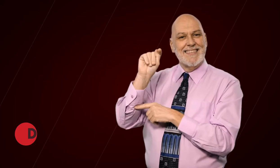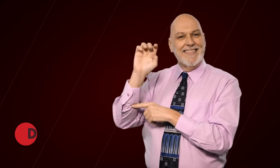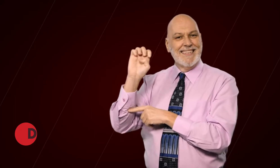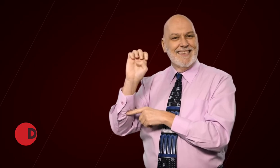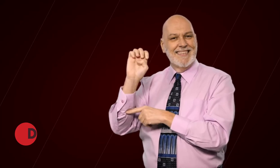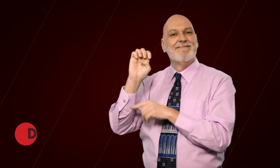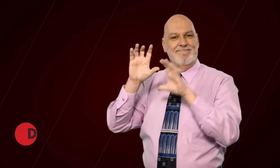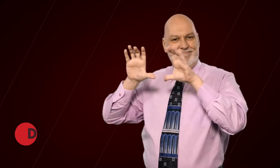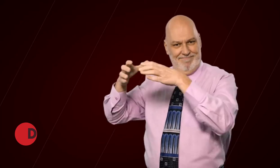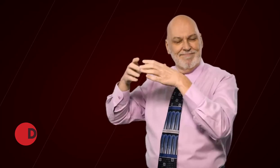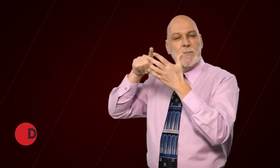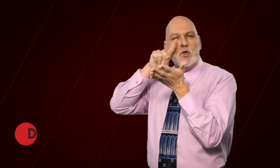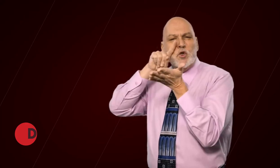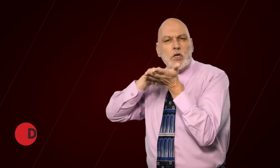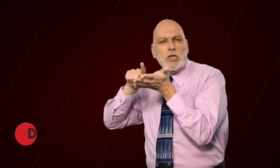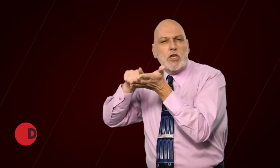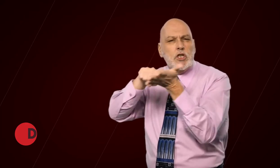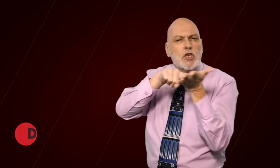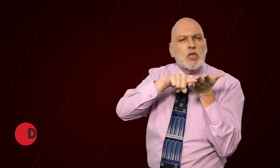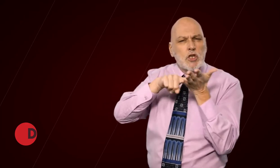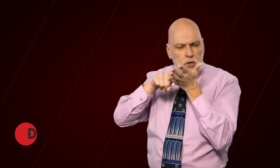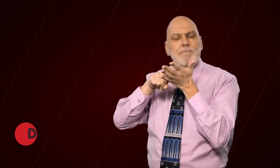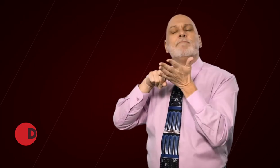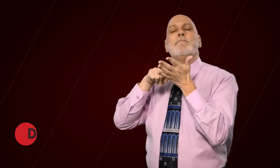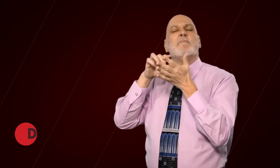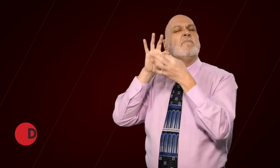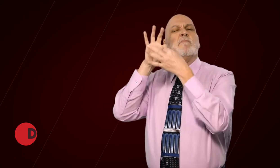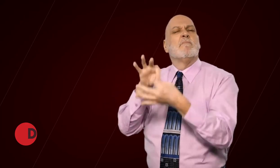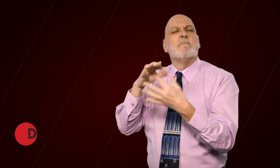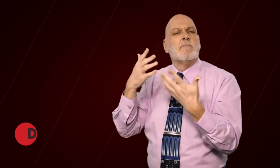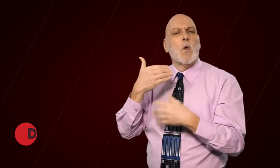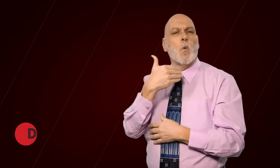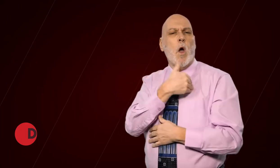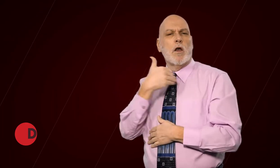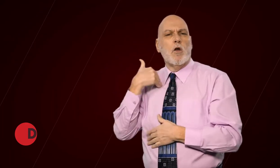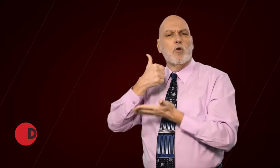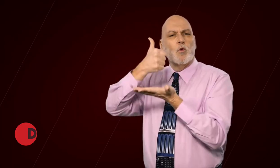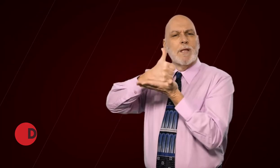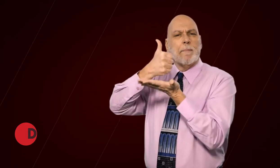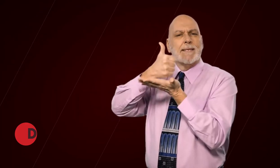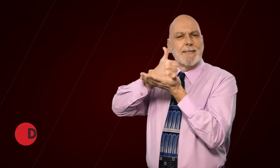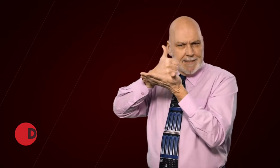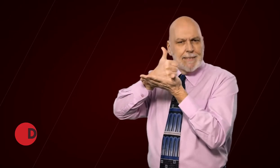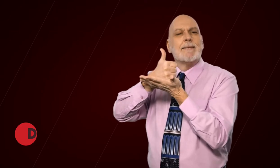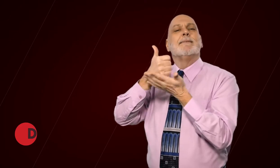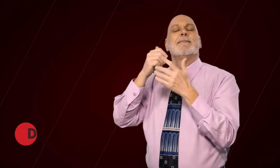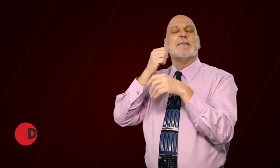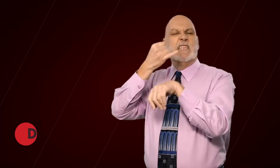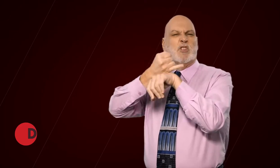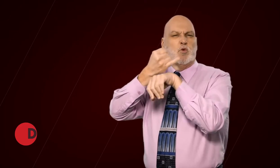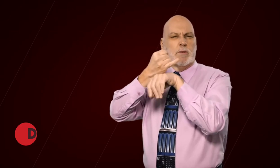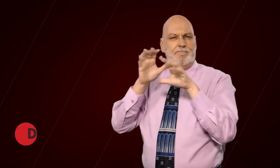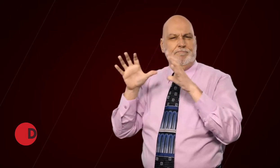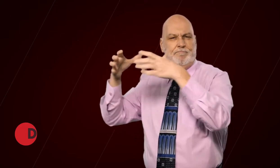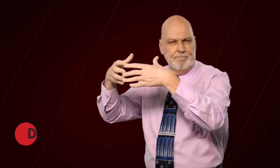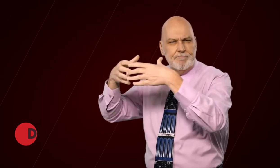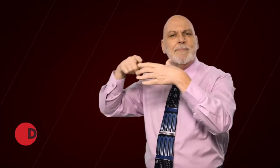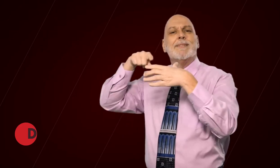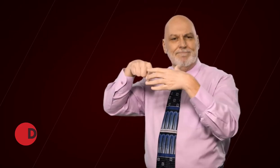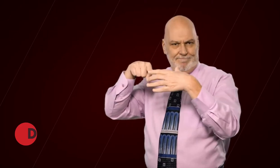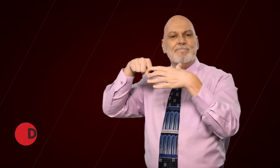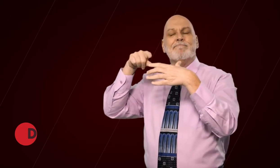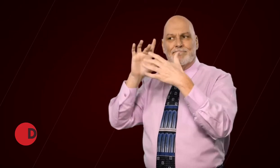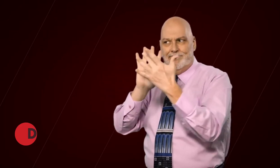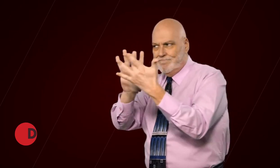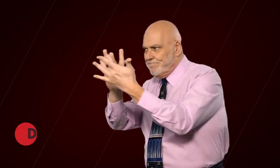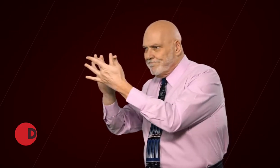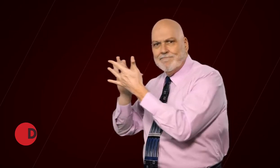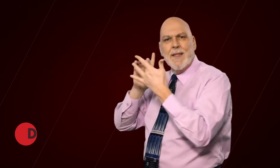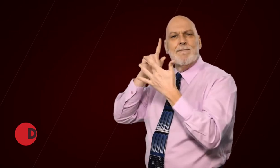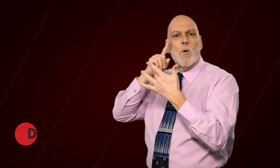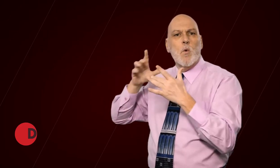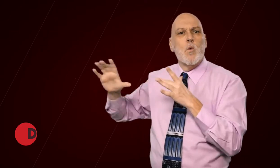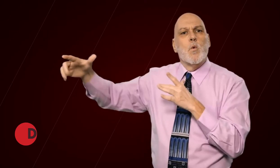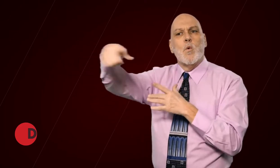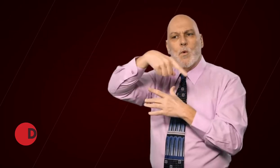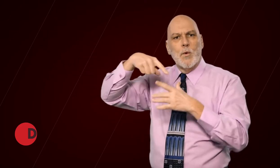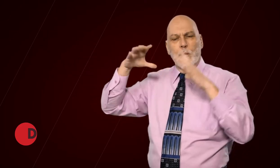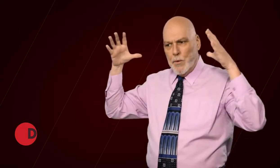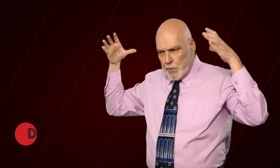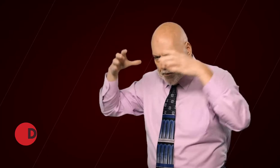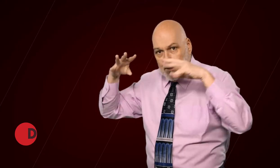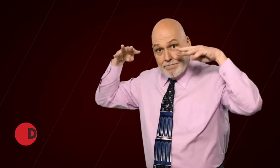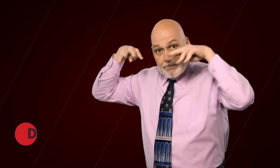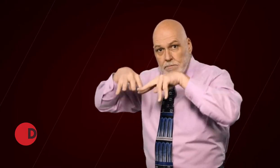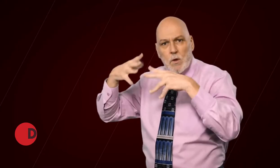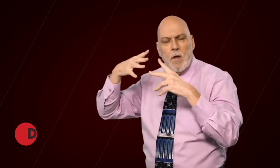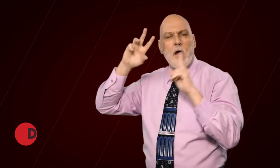the research arm of the Toronto Rehabilitation Institute,